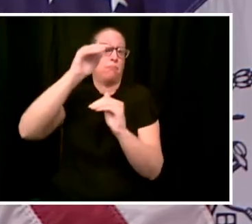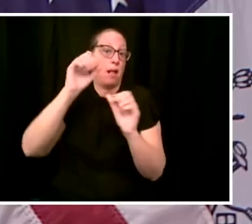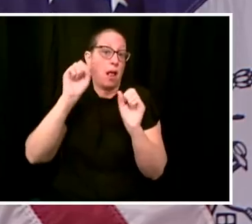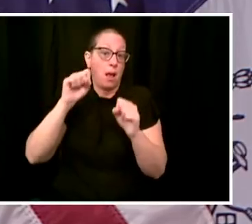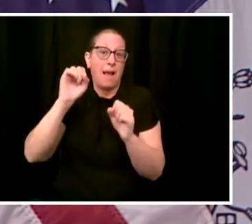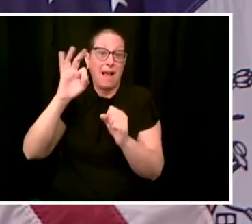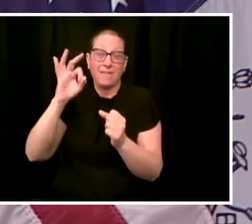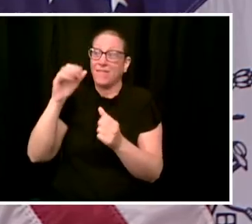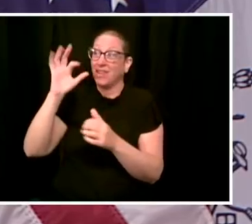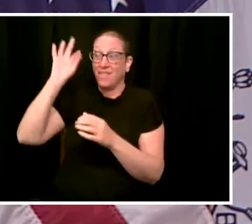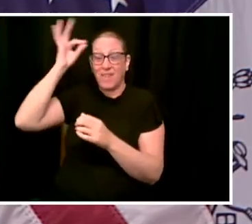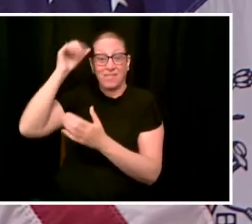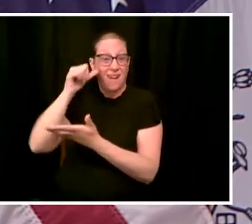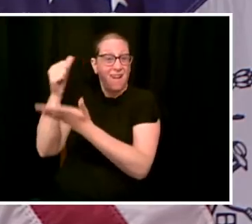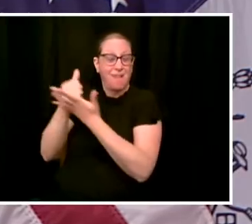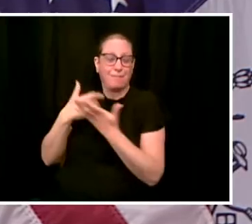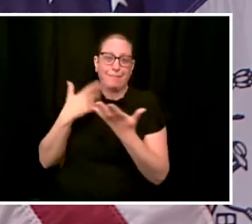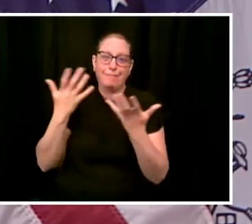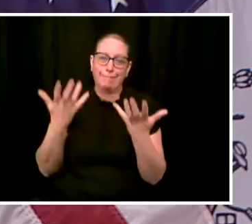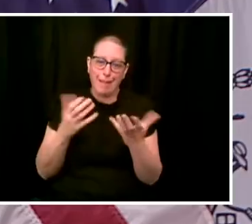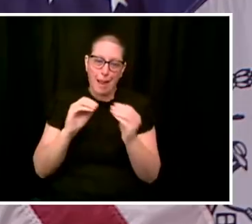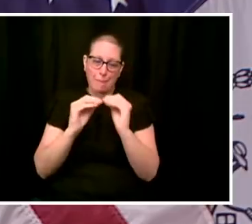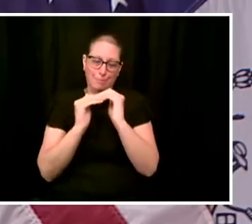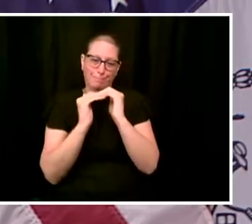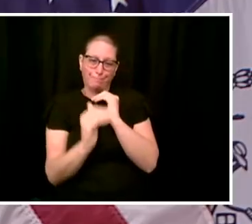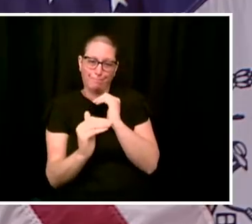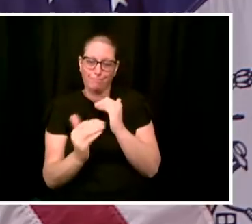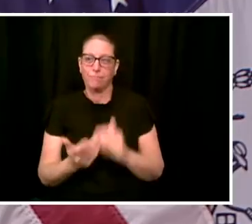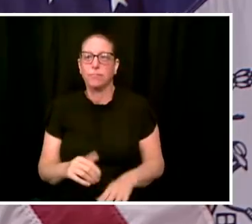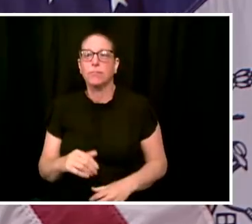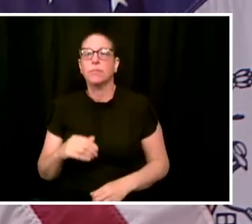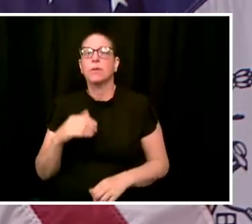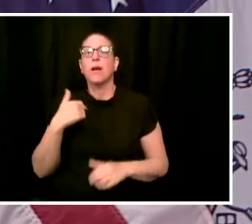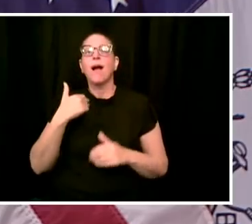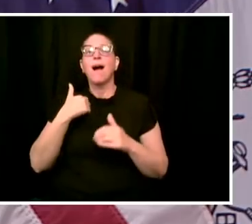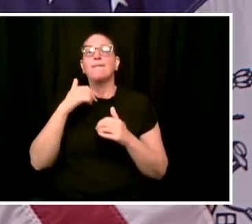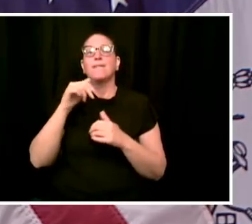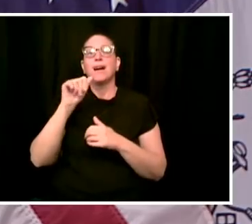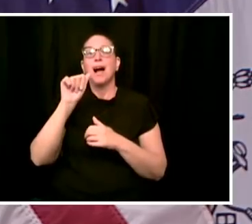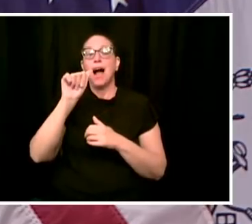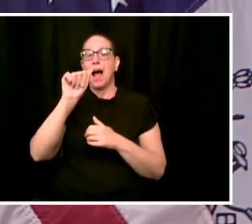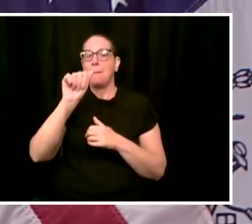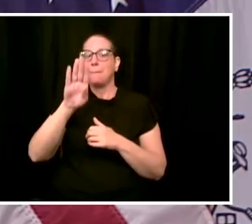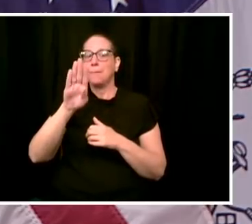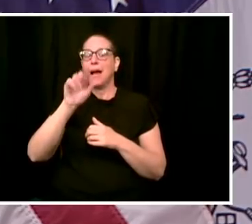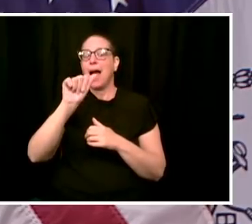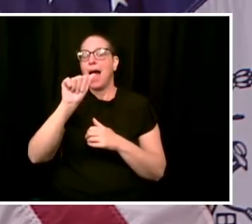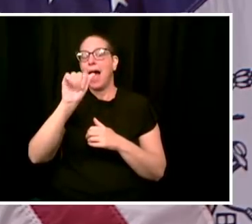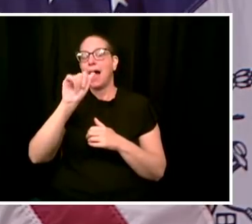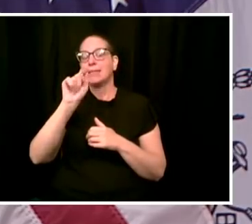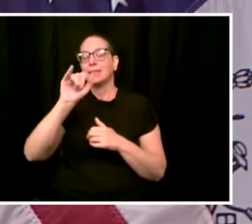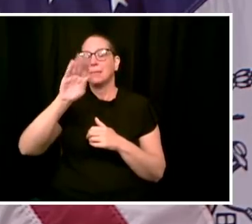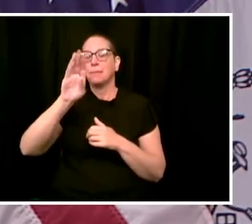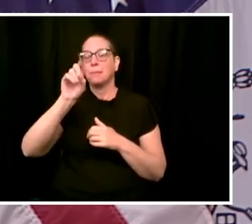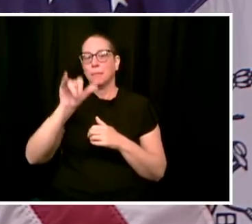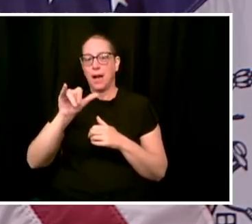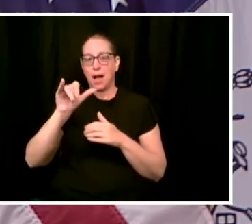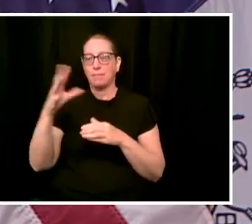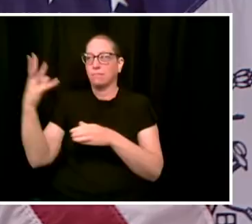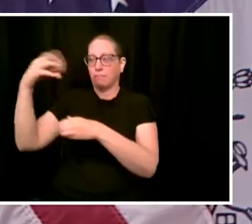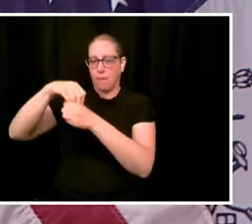A LOT FARTHER.